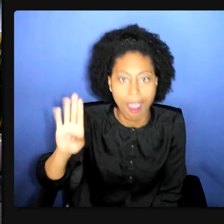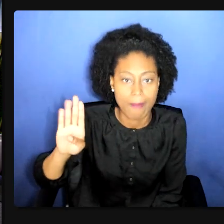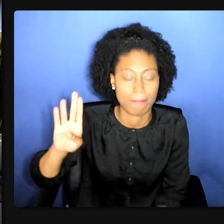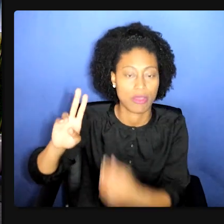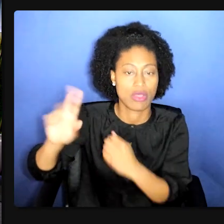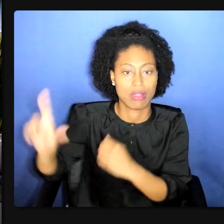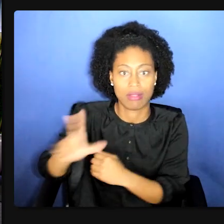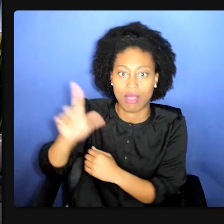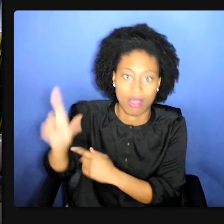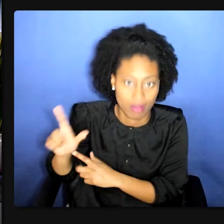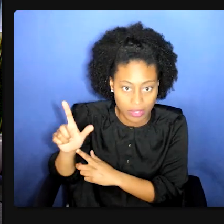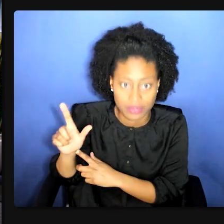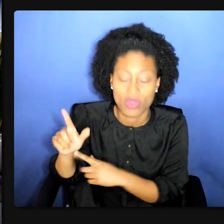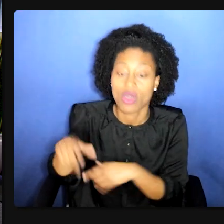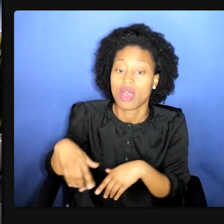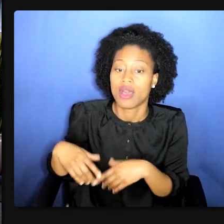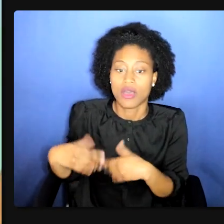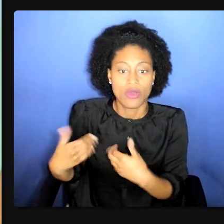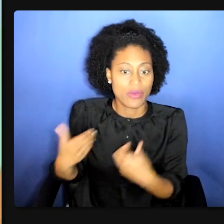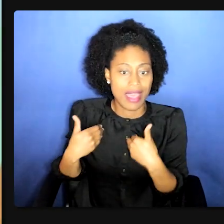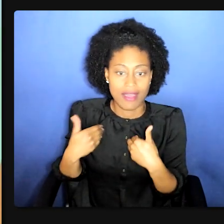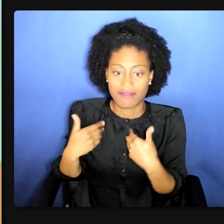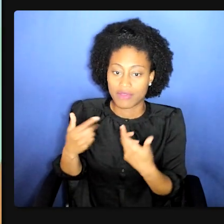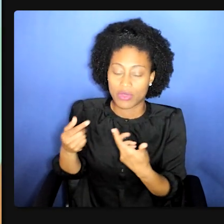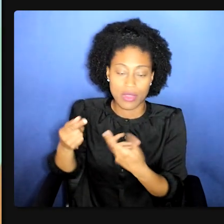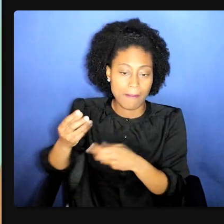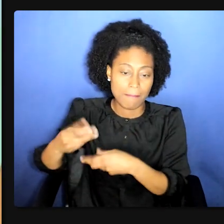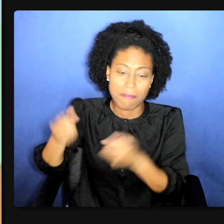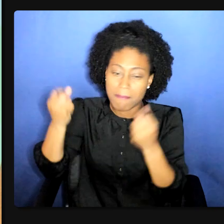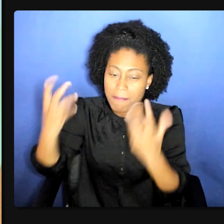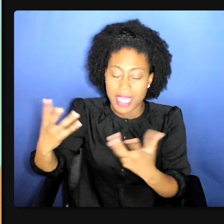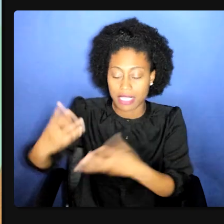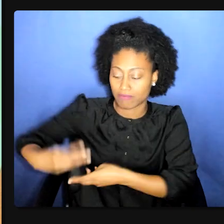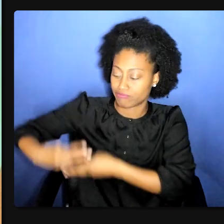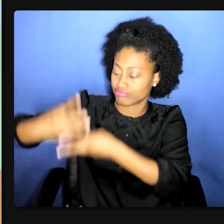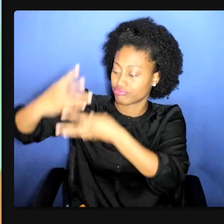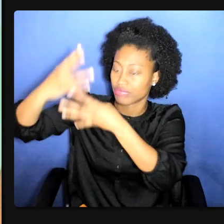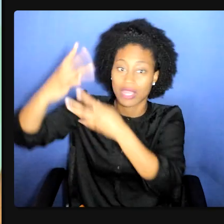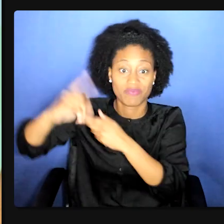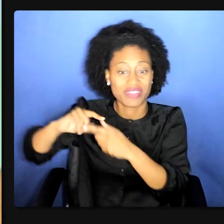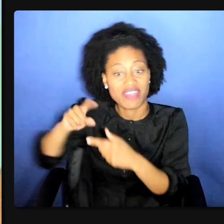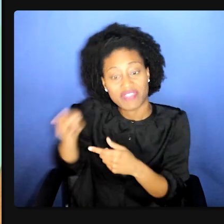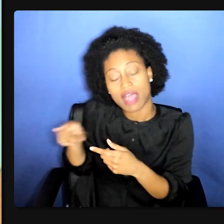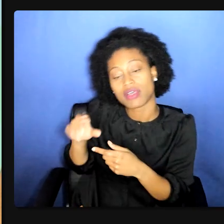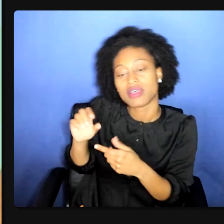you can see there have been uh thousands of issues and pull requests made to their repository um so